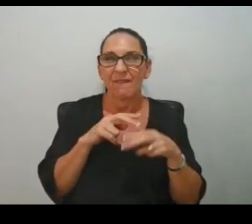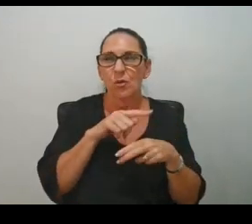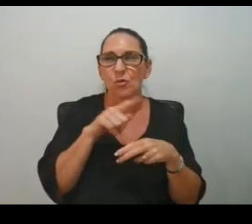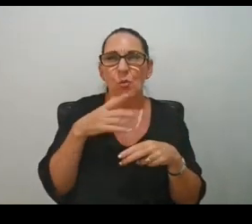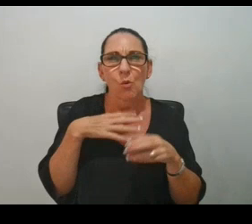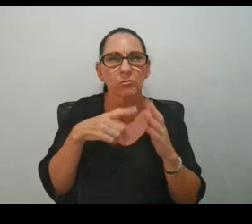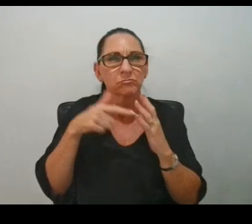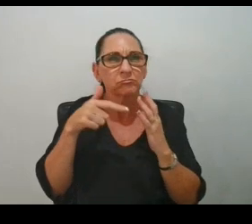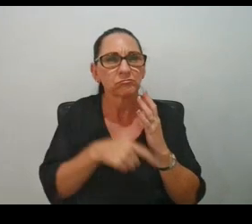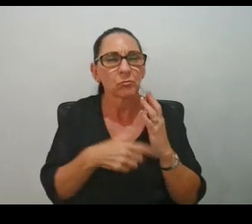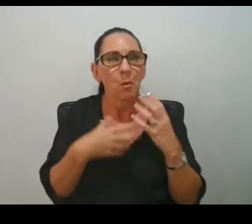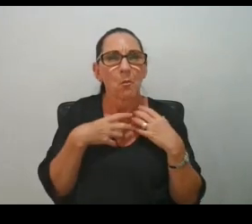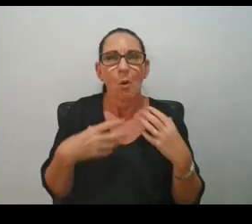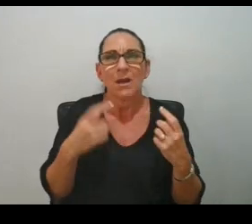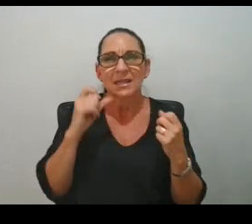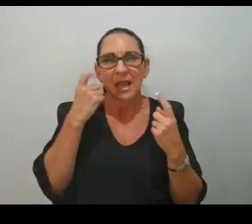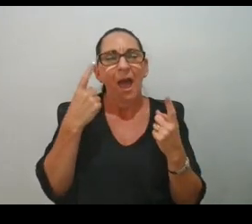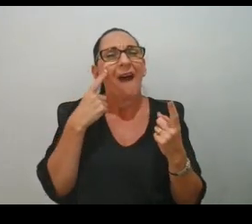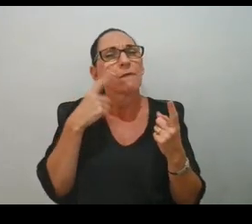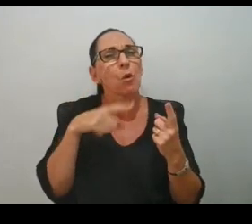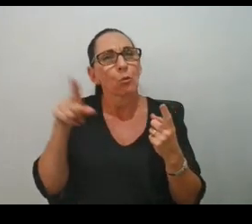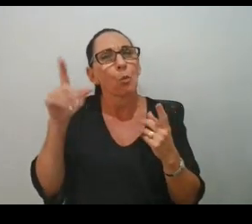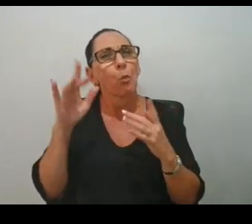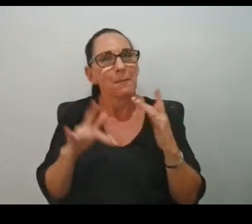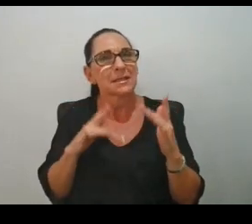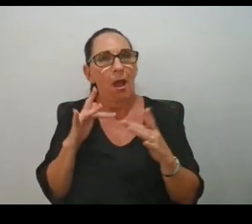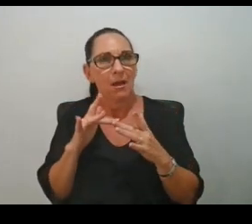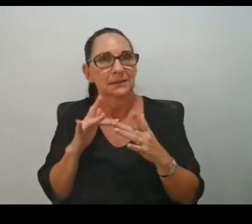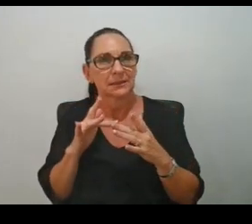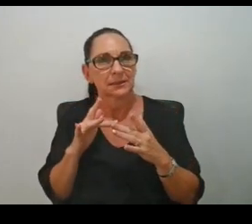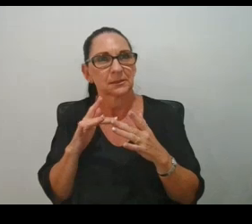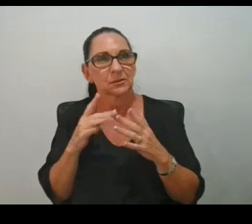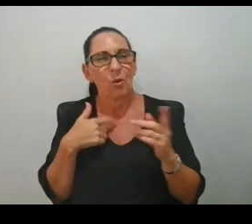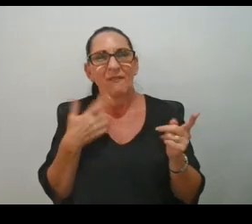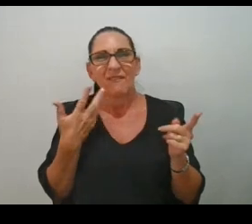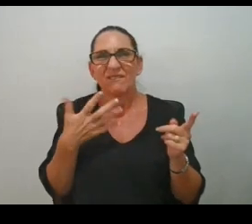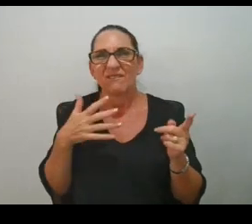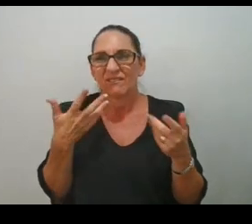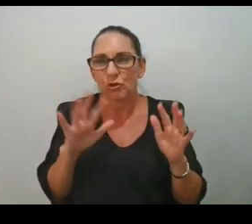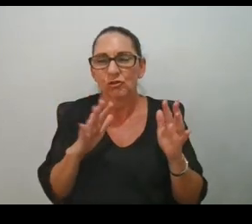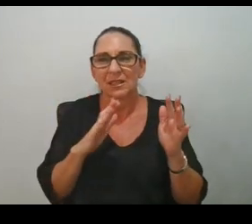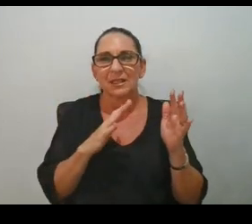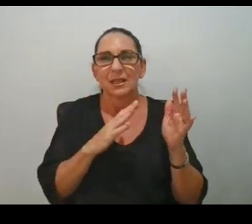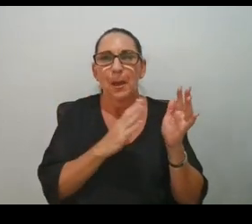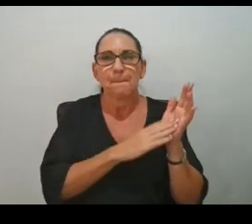more it's the website so we've covered means we've covered merit and now we need to talk